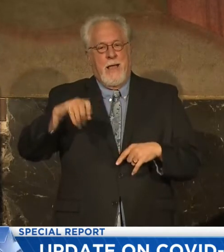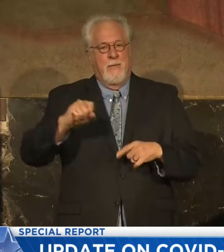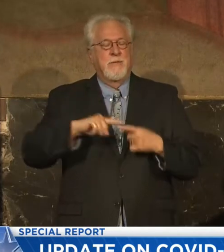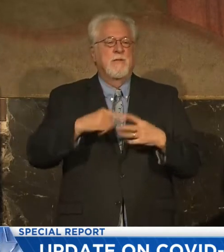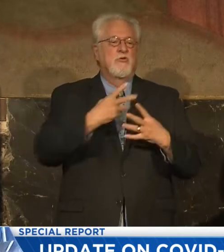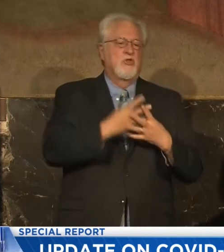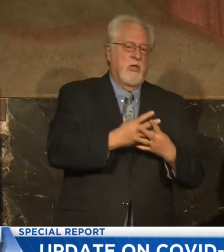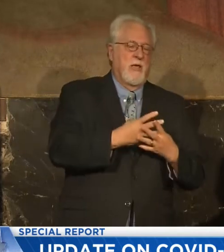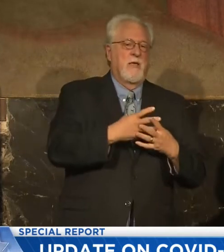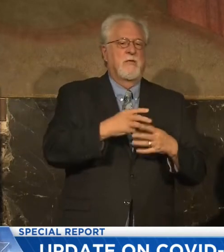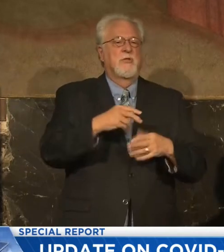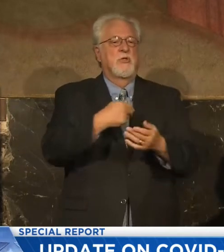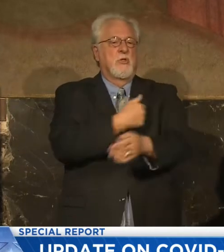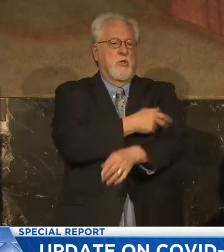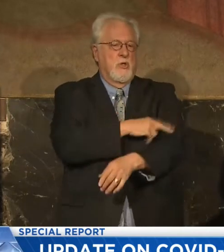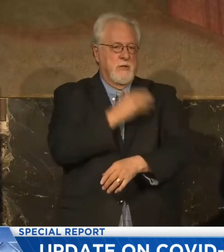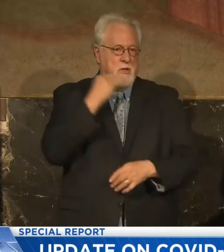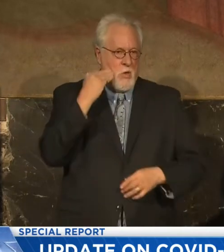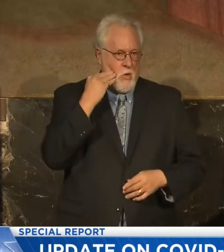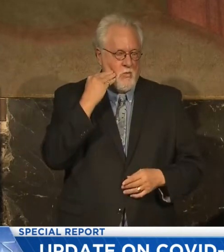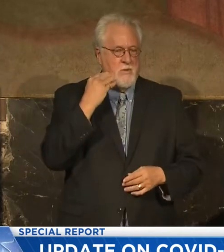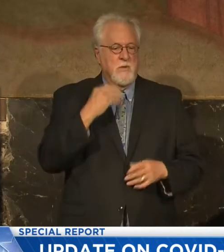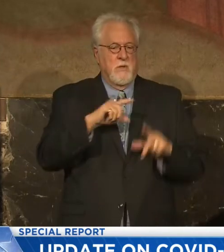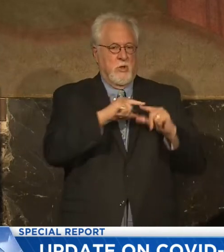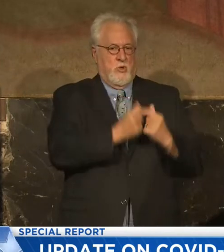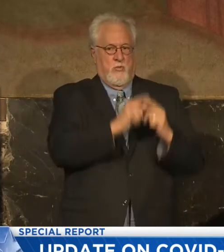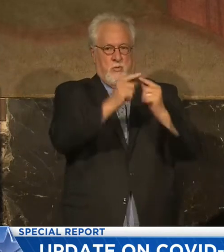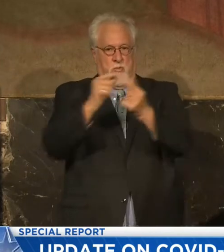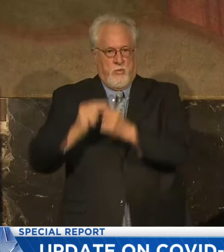PROGRAM AND CONGREGATE SETTINGS.